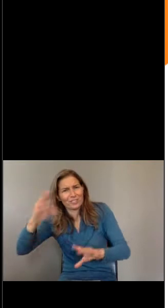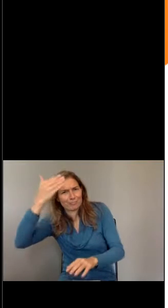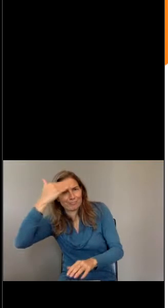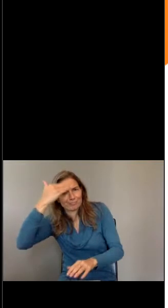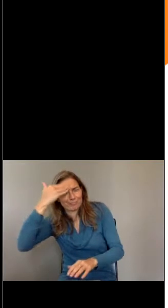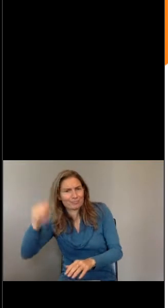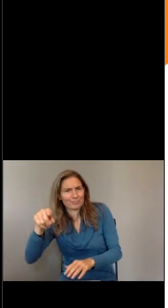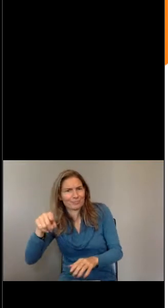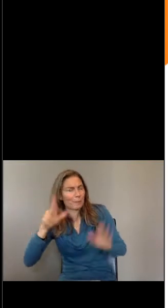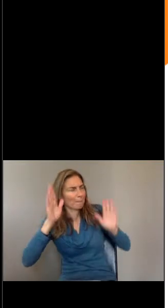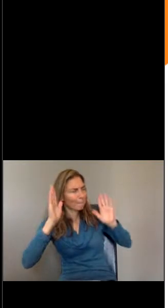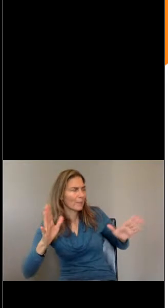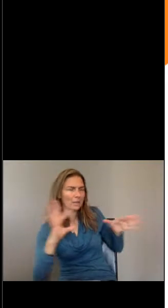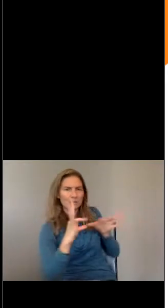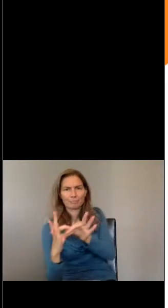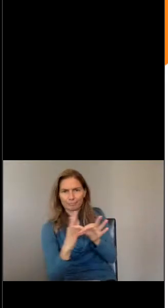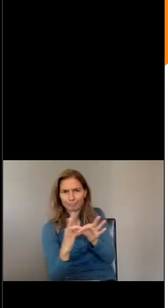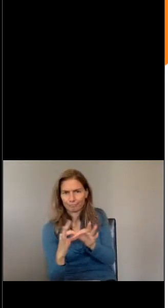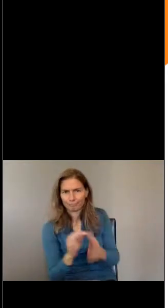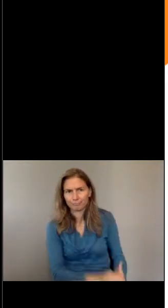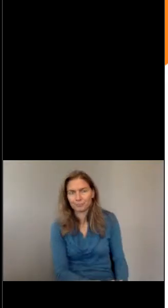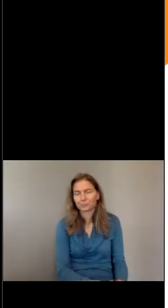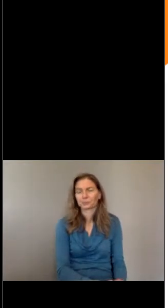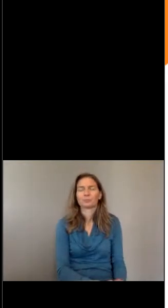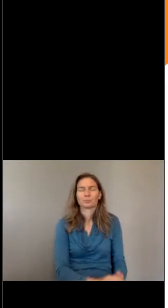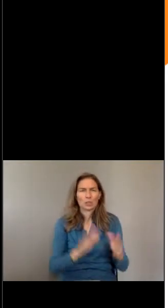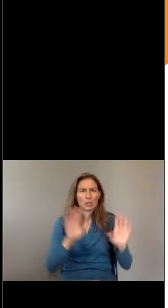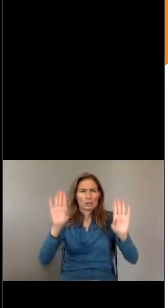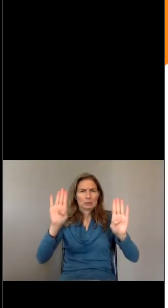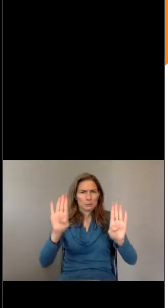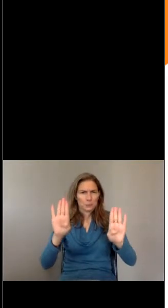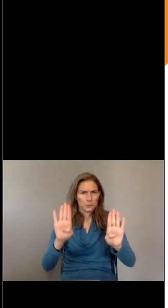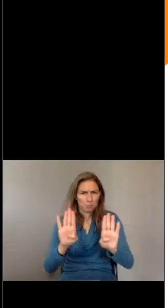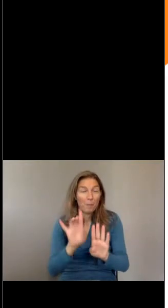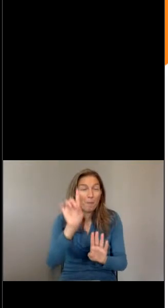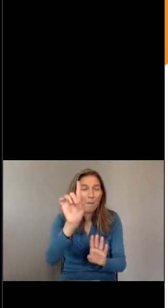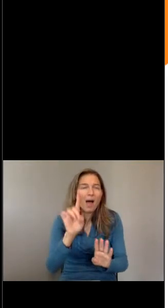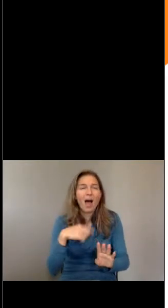Before I finish, one of the things that i2i is developing